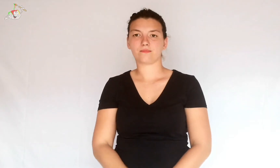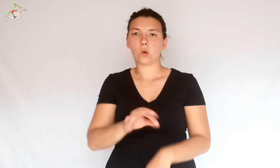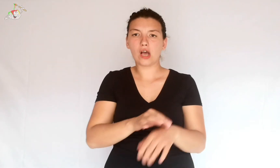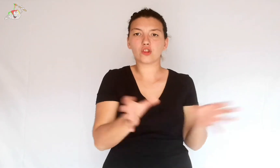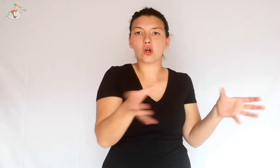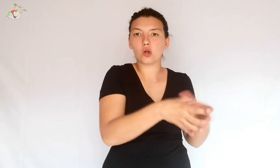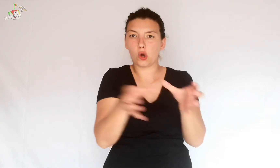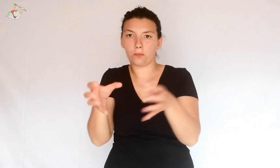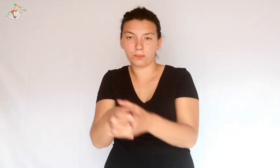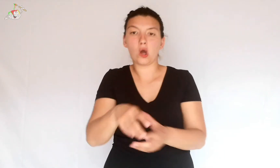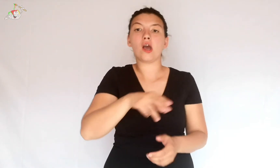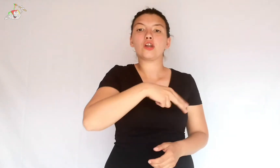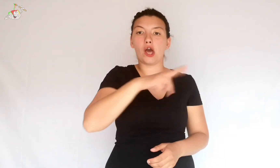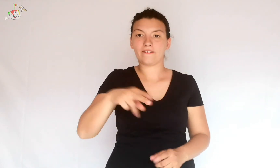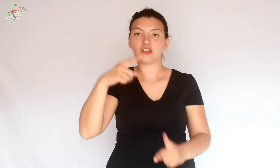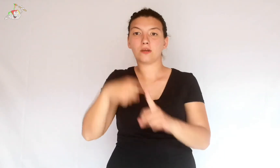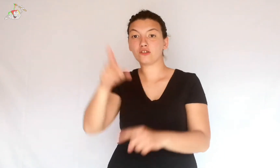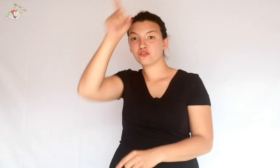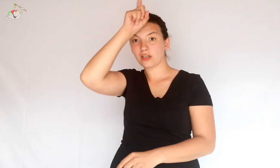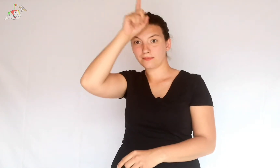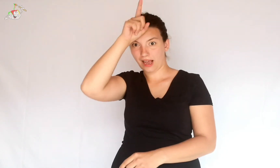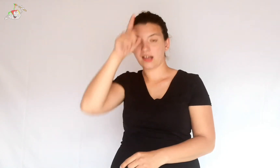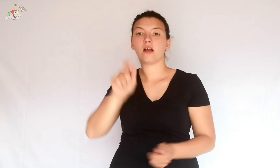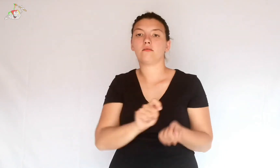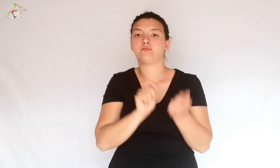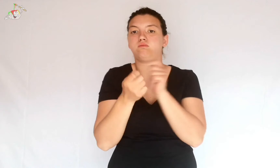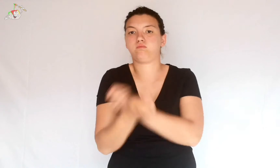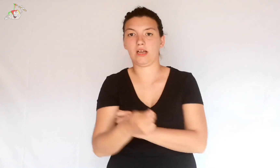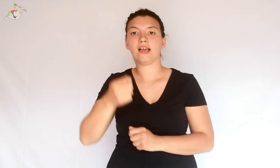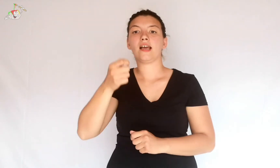When the Norse and Germanic tribes converted